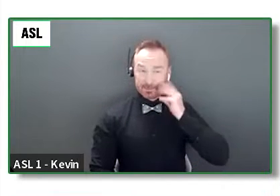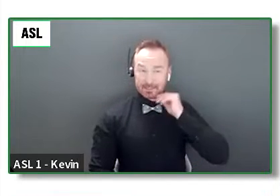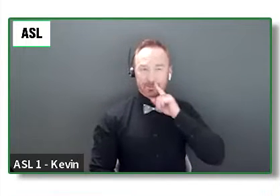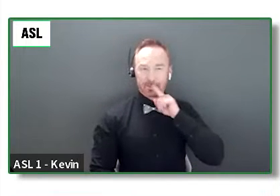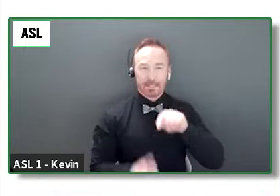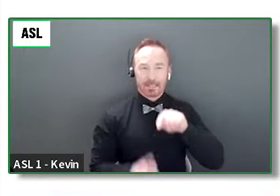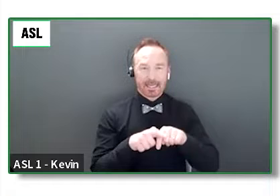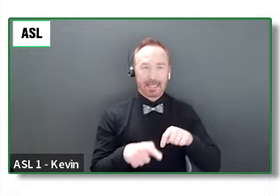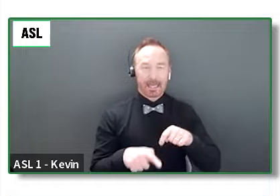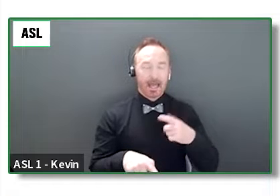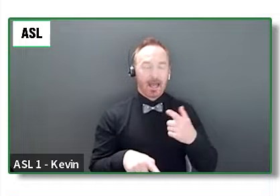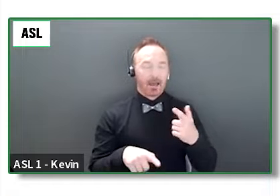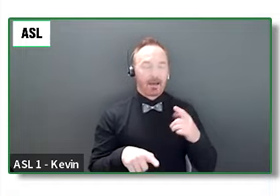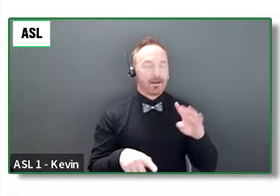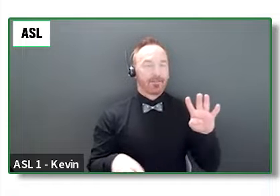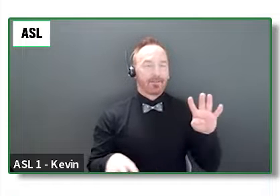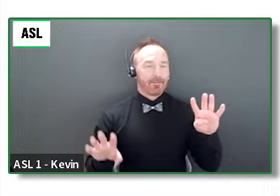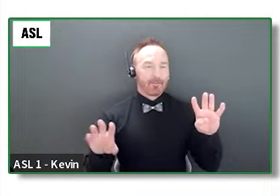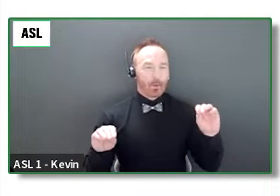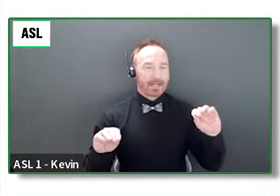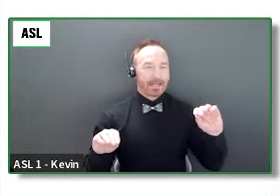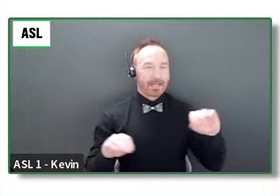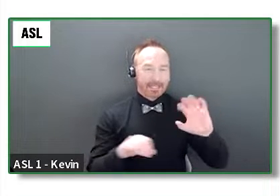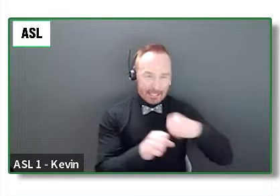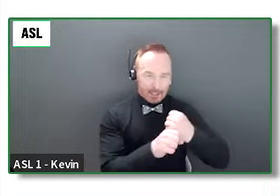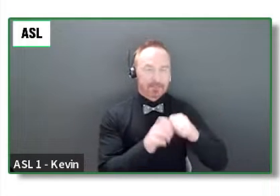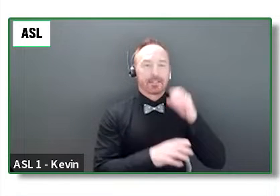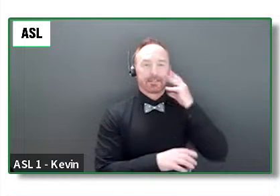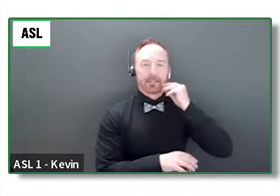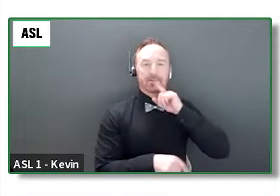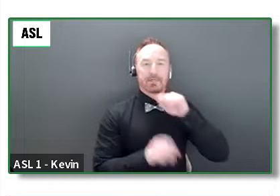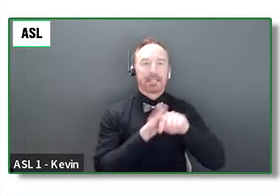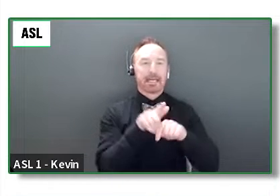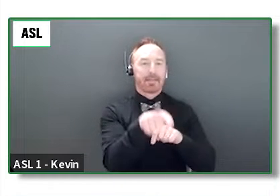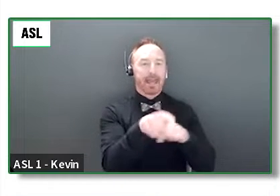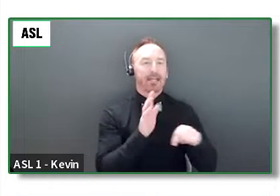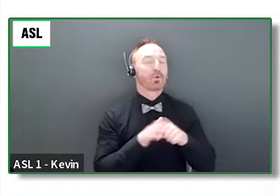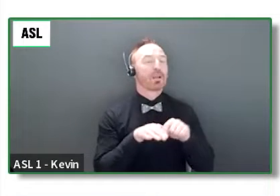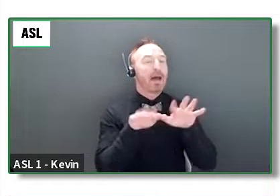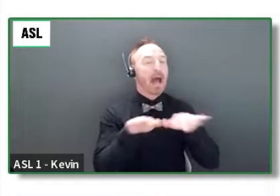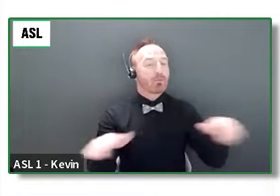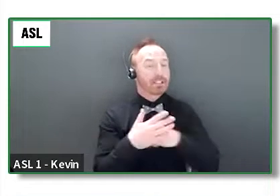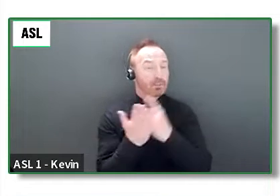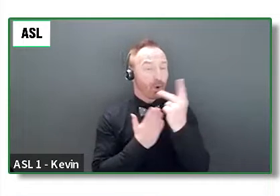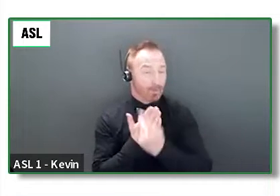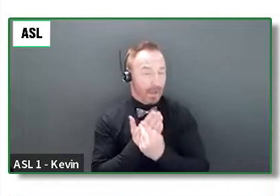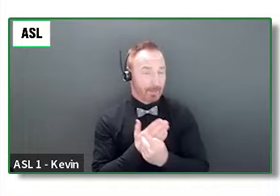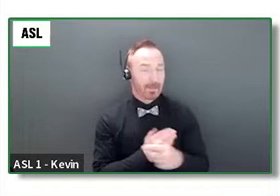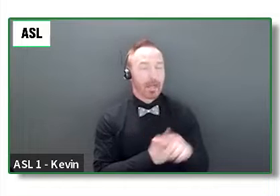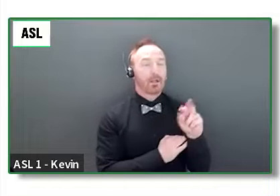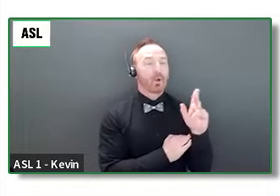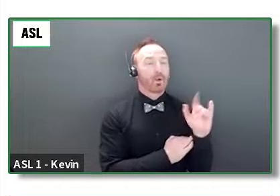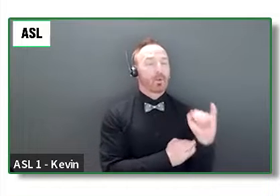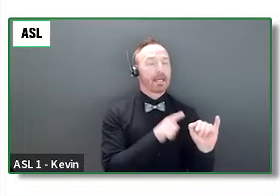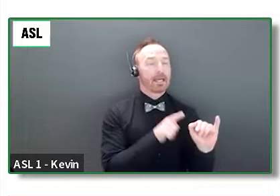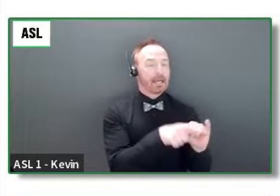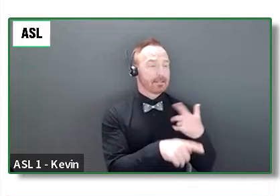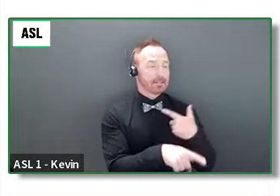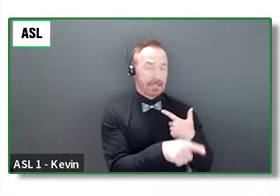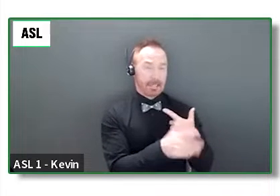the Program Manager for the Bay Area Outreach and Recreation Program and Lori is the Outings and Adventure Manager there. Each of these women have a wealth